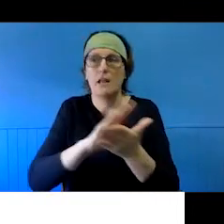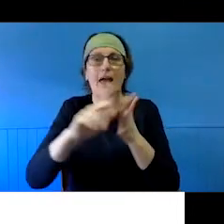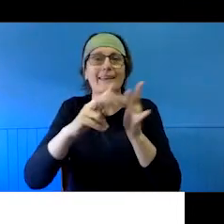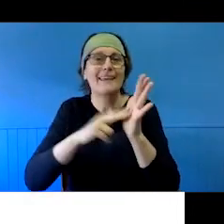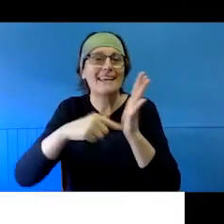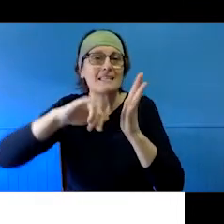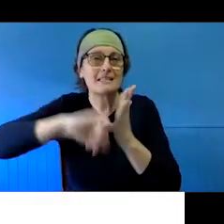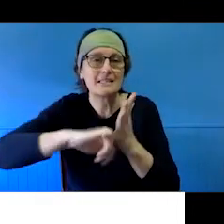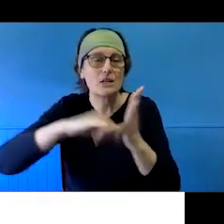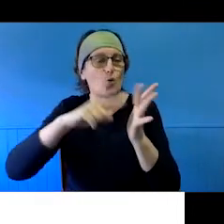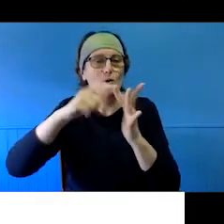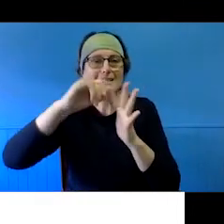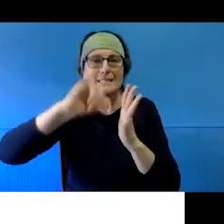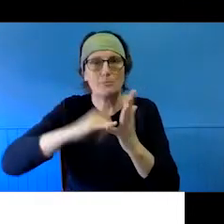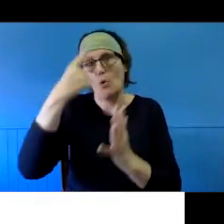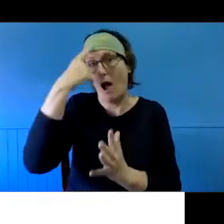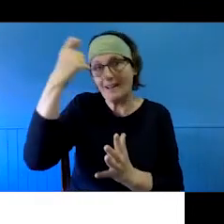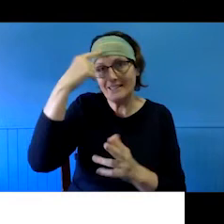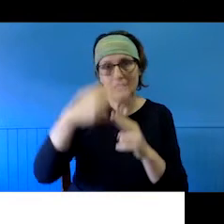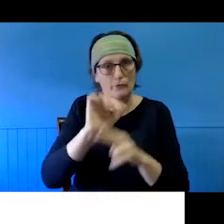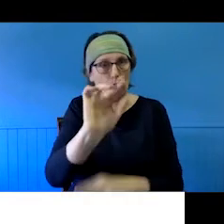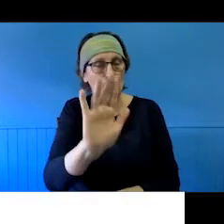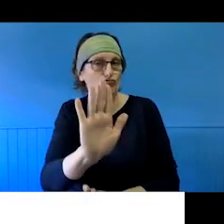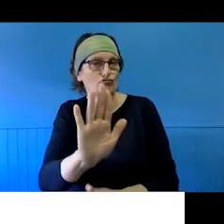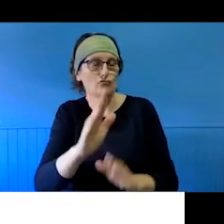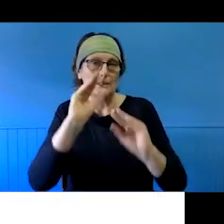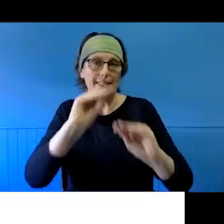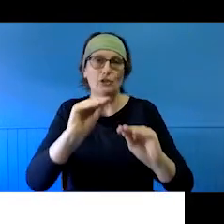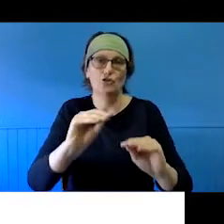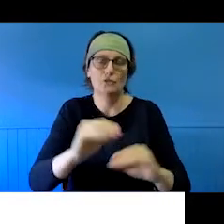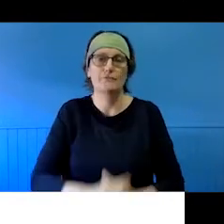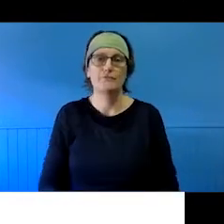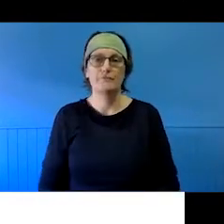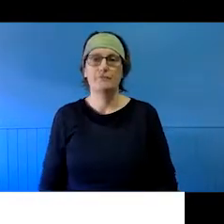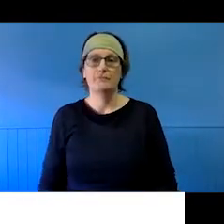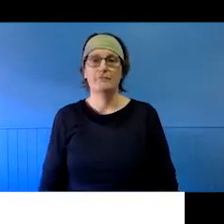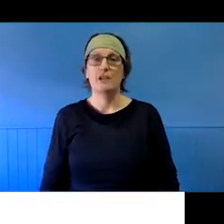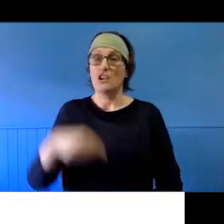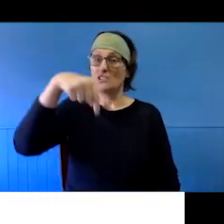as - overarching ideas. So there's a loot underneath, like an iceberg,